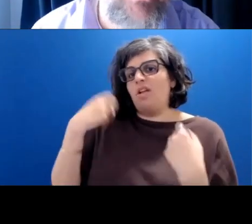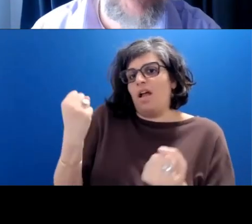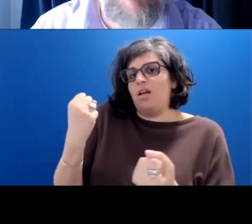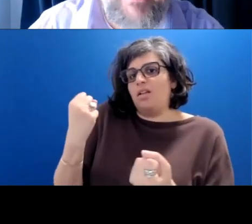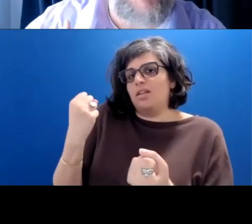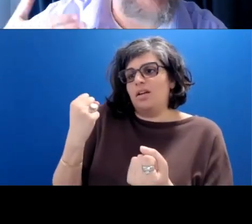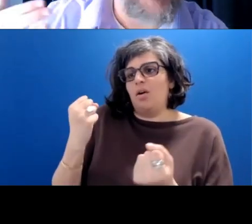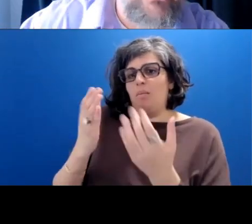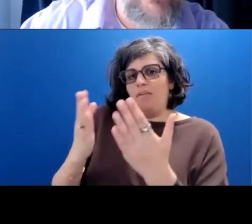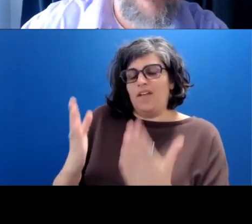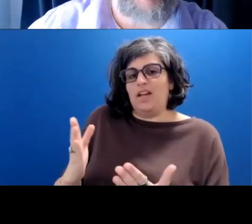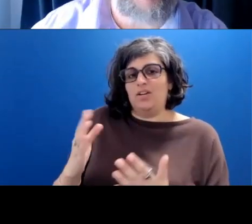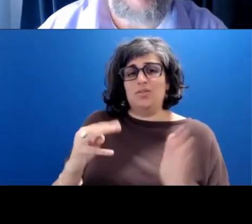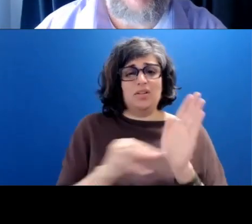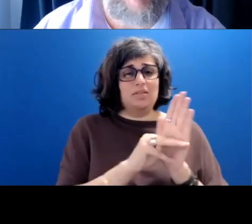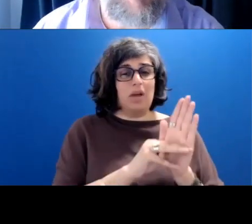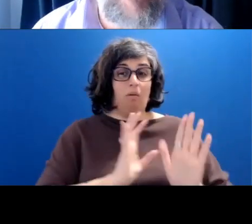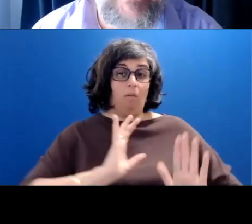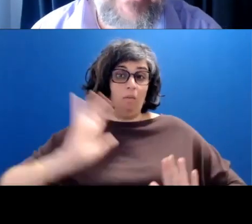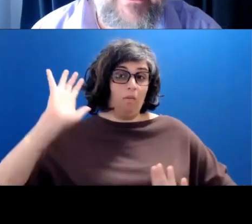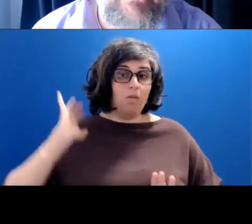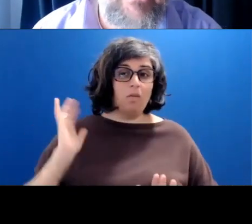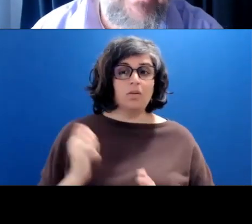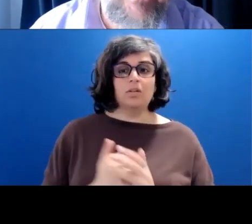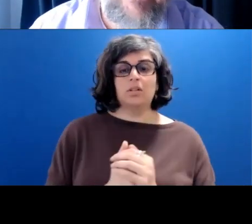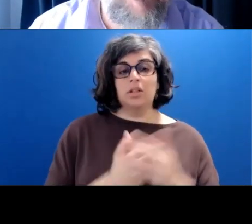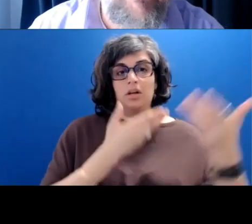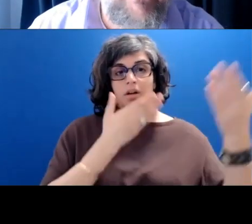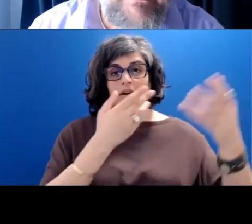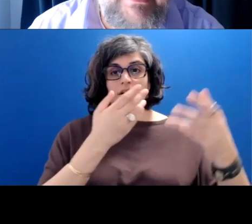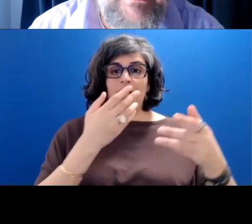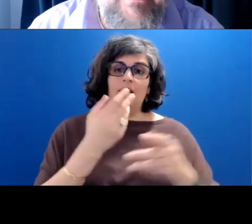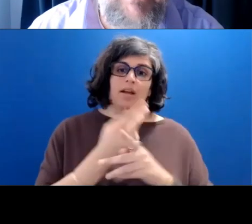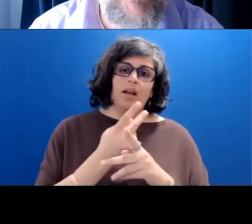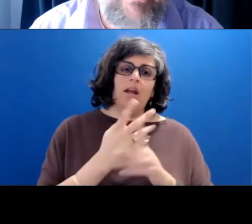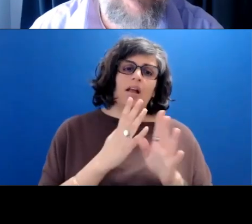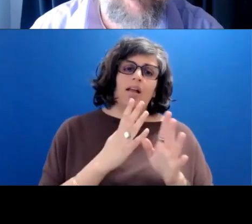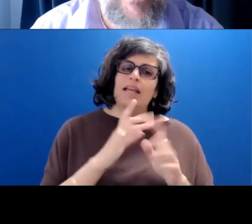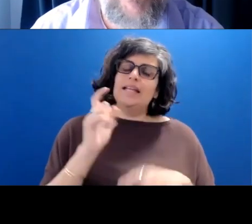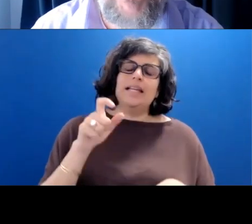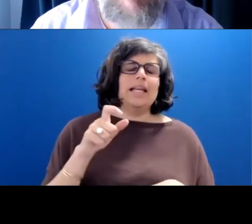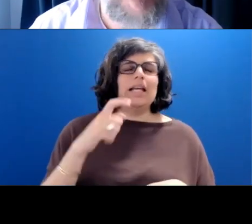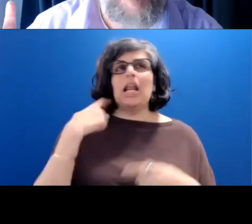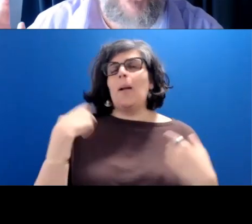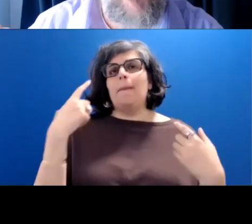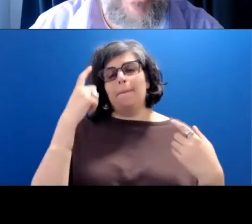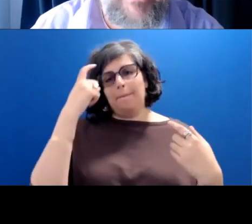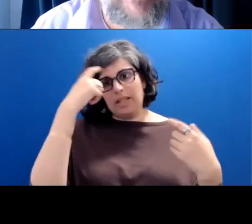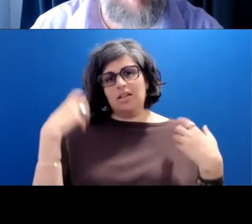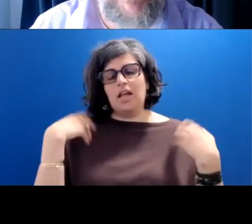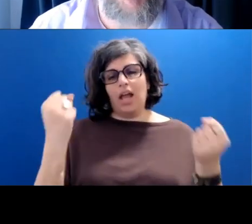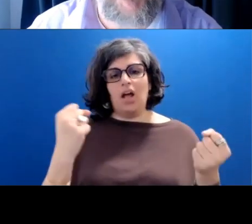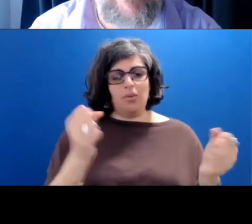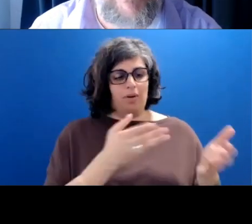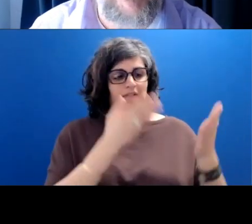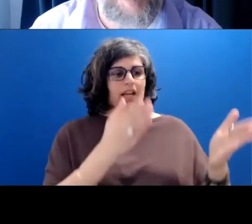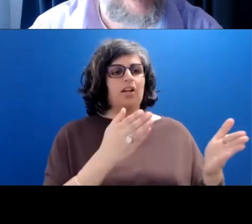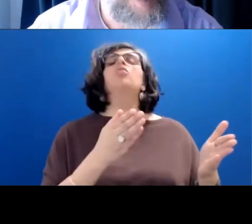So this model, this older model of providing care, needed a mental health provider to basically okay medical treatments,